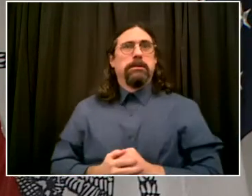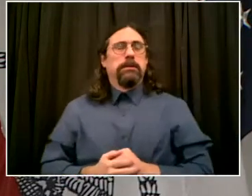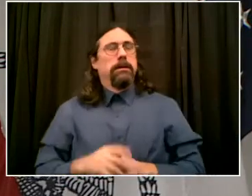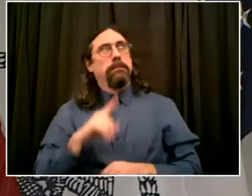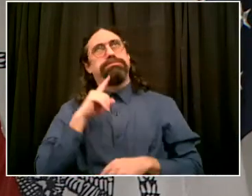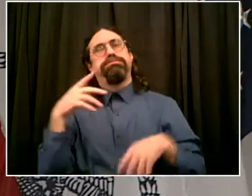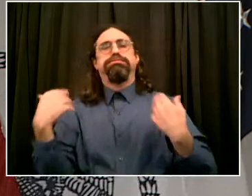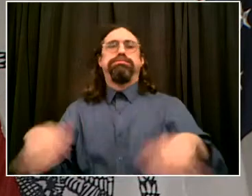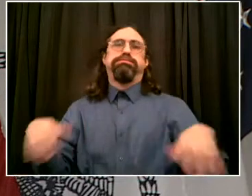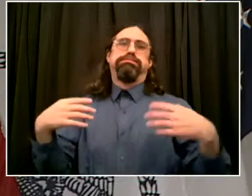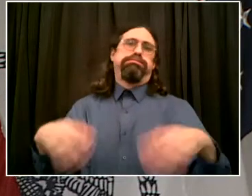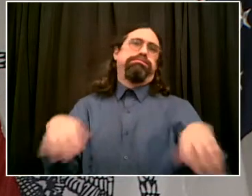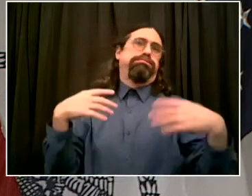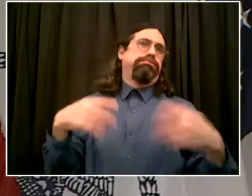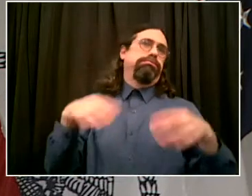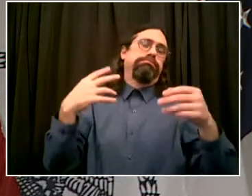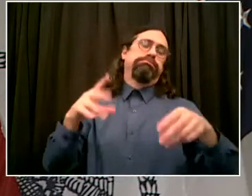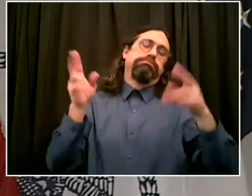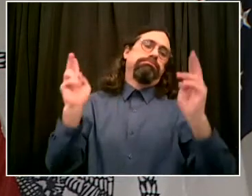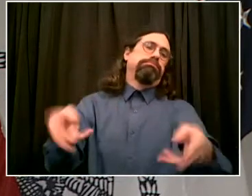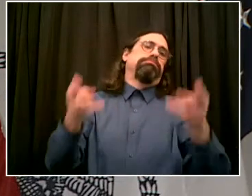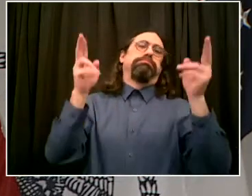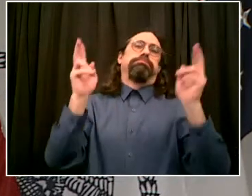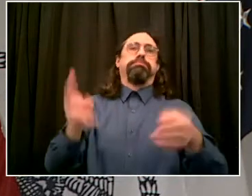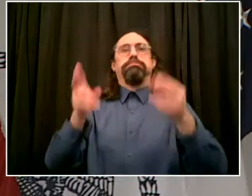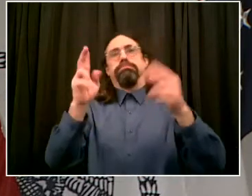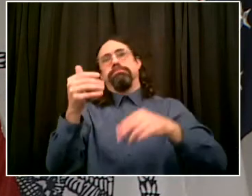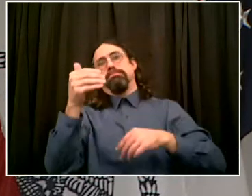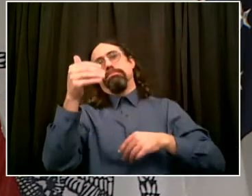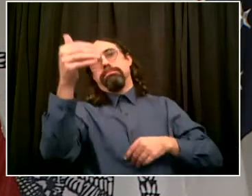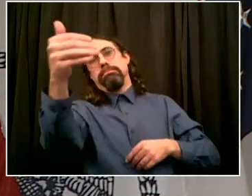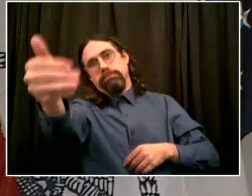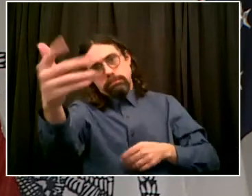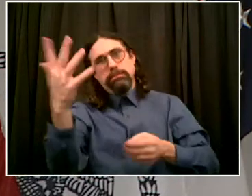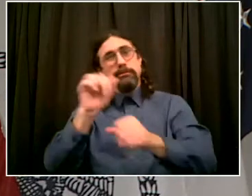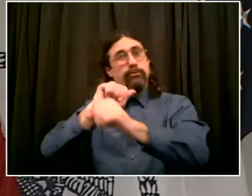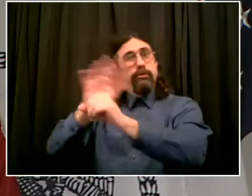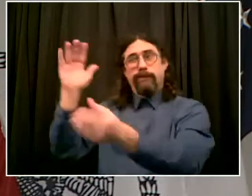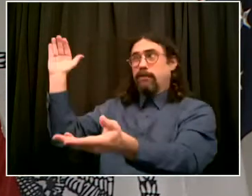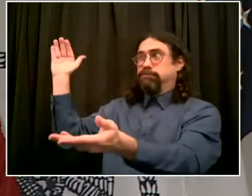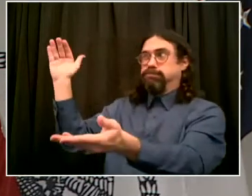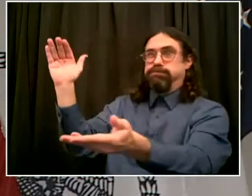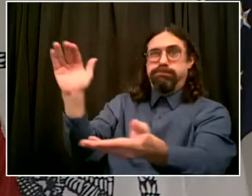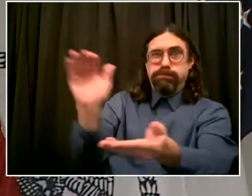PERERECSPTITI TVEHI IS WORKING. WE LOOK FORWARD TO THE DAY WHEN CLOSURES WILL BE MUCH LESS COMMON BECAUSE MORE AND MORE PEOPLE ARE